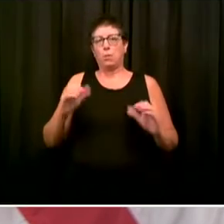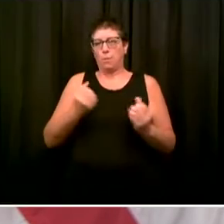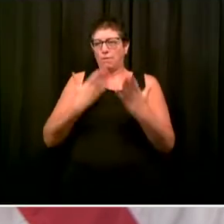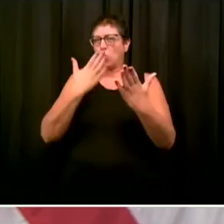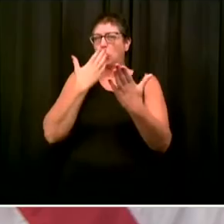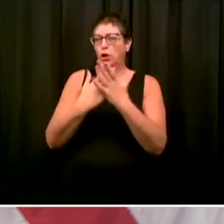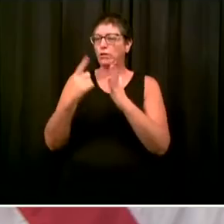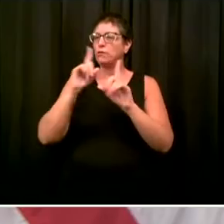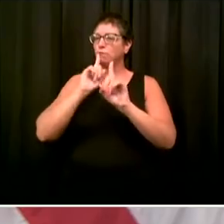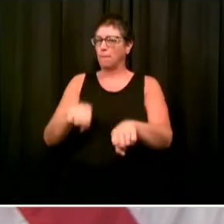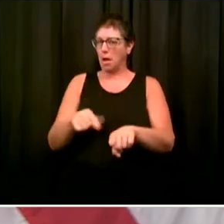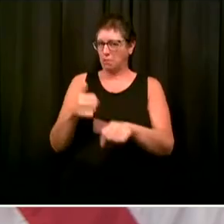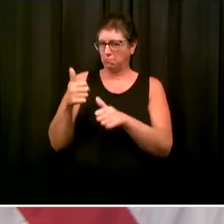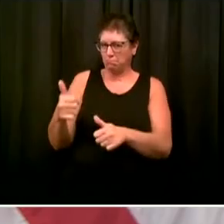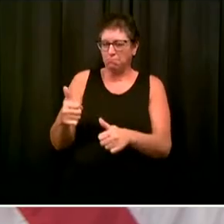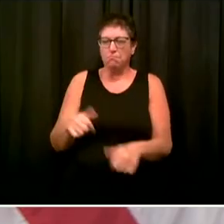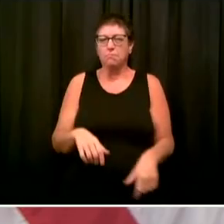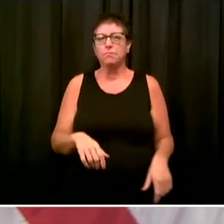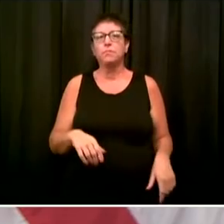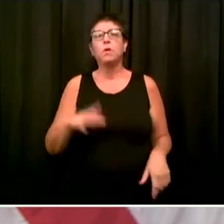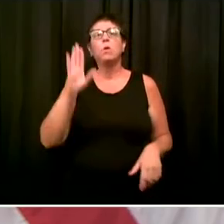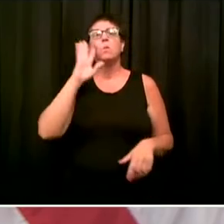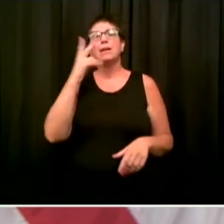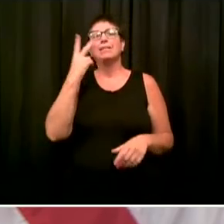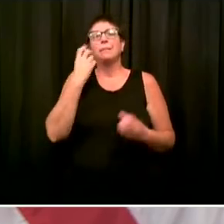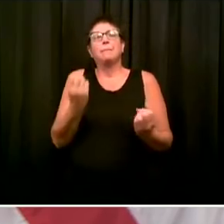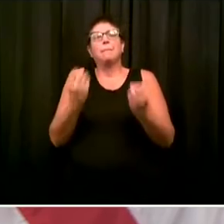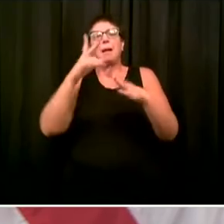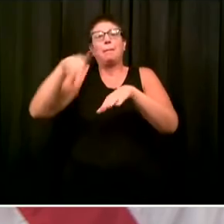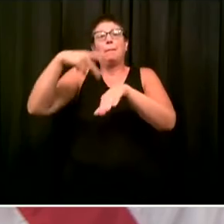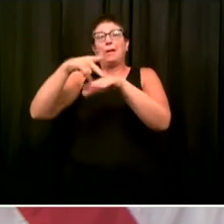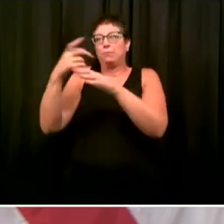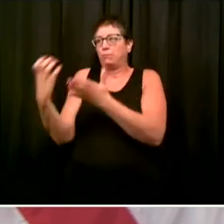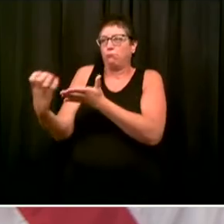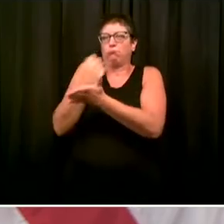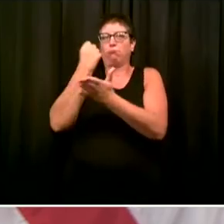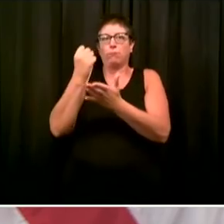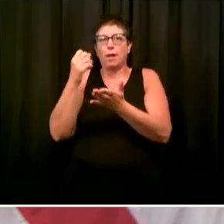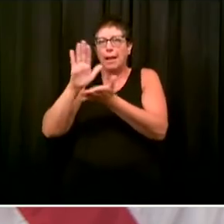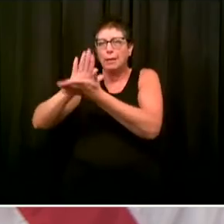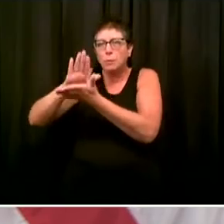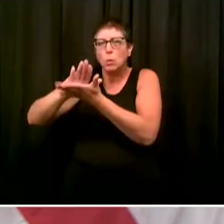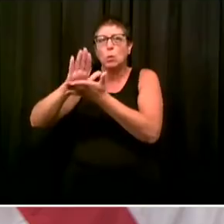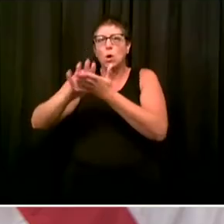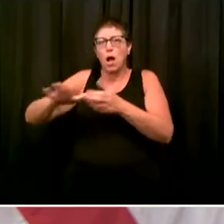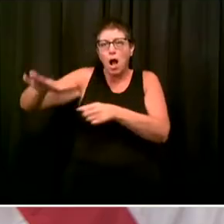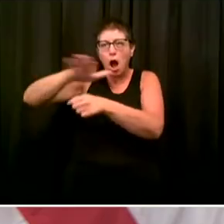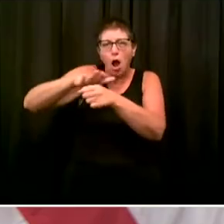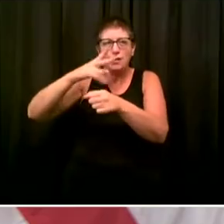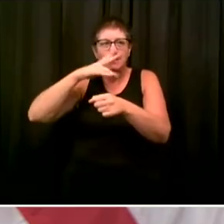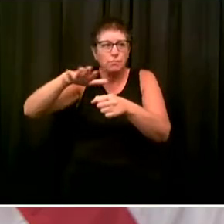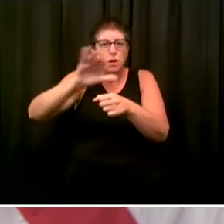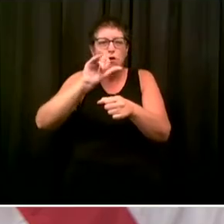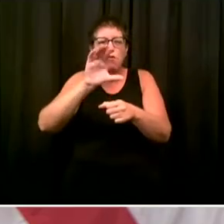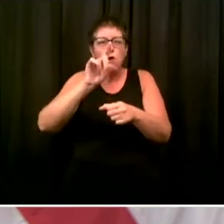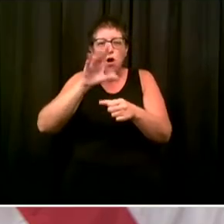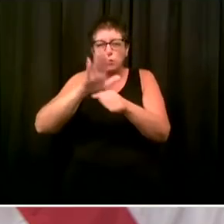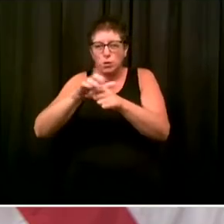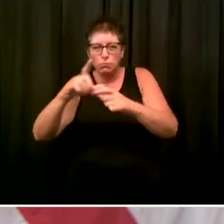AT HAVE NOT LOOKED AT WHAT THE APPLICTIAONLOS OKIK LE T BUI DO THINK THE EXAMPLES YOU HAVE GIVEN AND DE BHA GIVEN WILL BE INCLUDED IN BUT